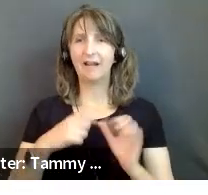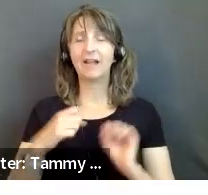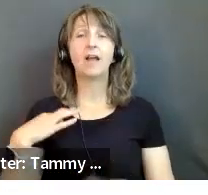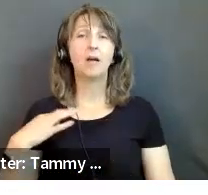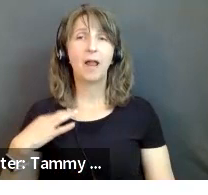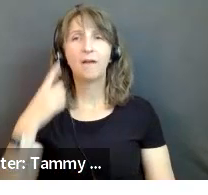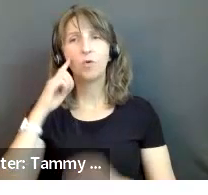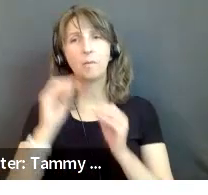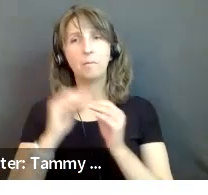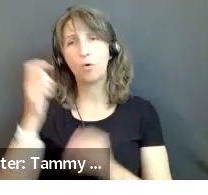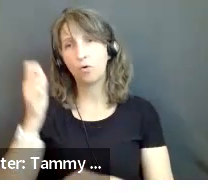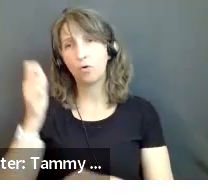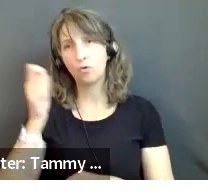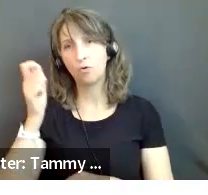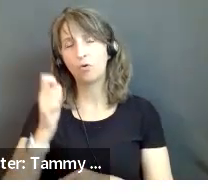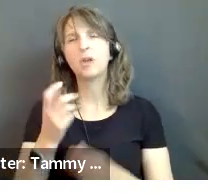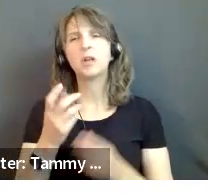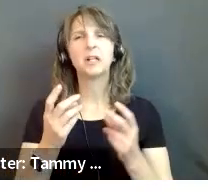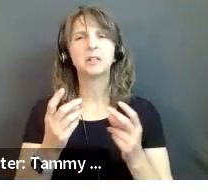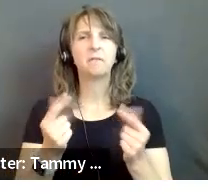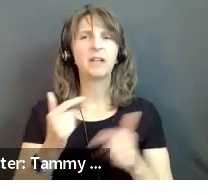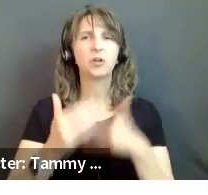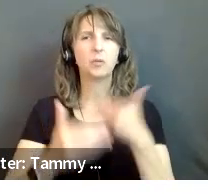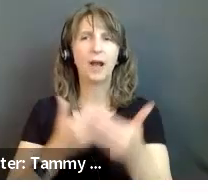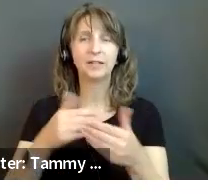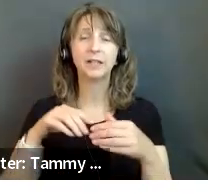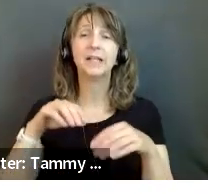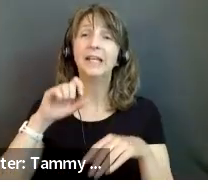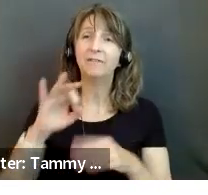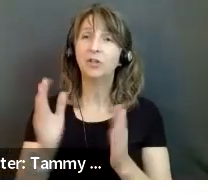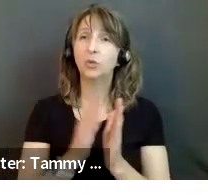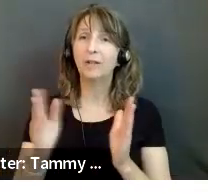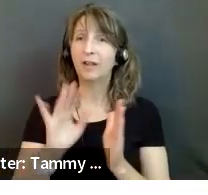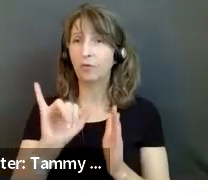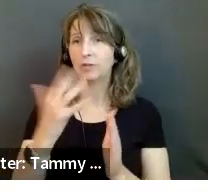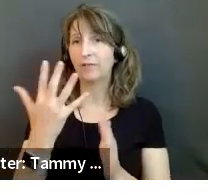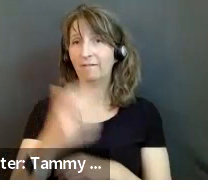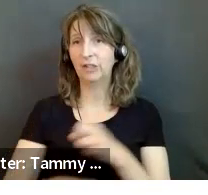Alright.